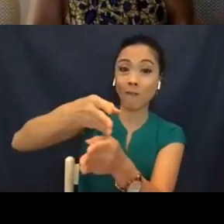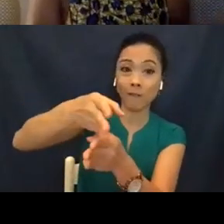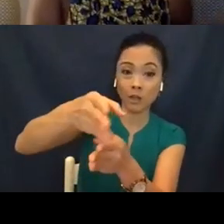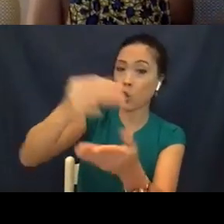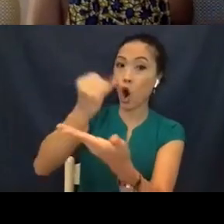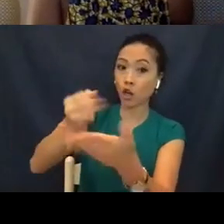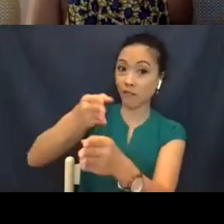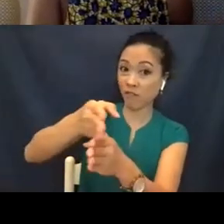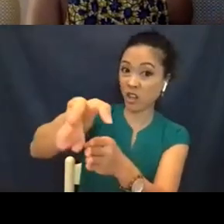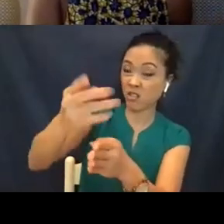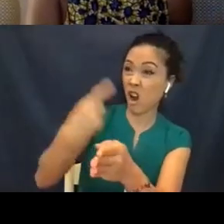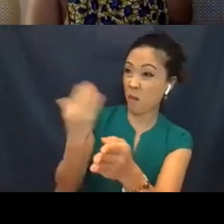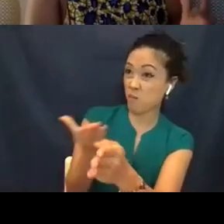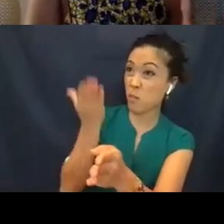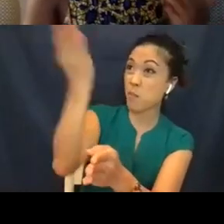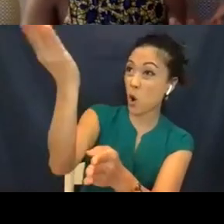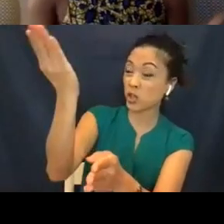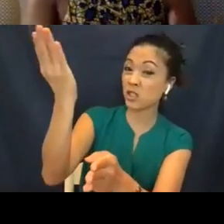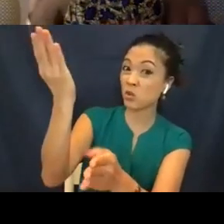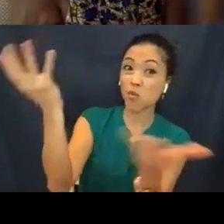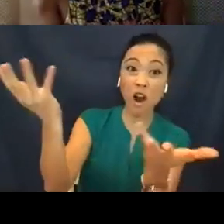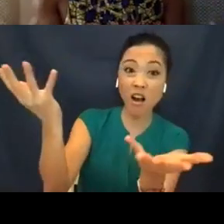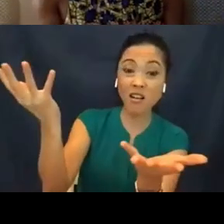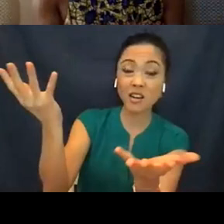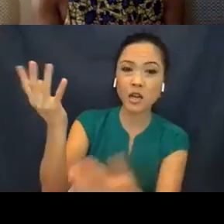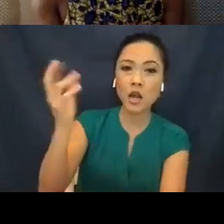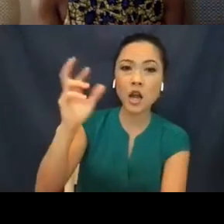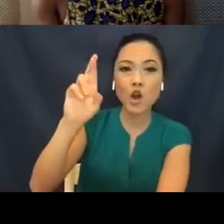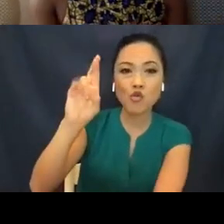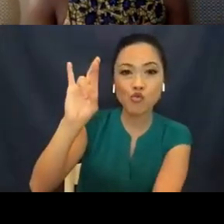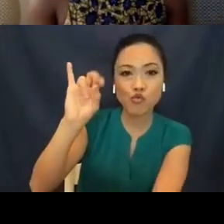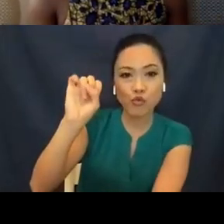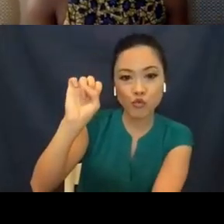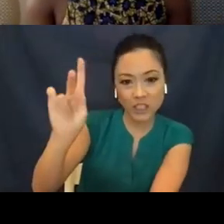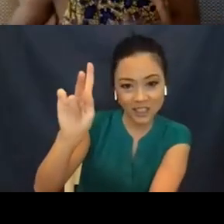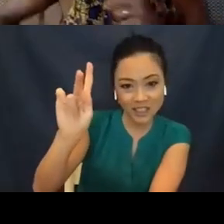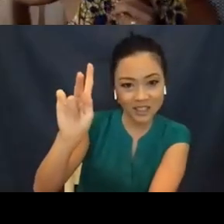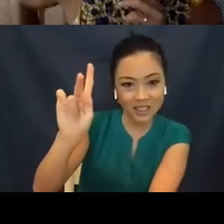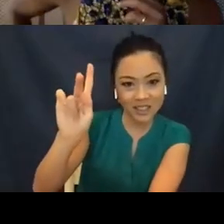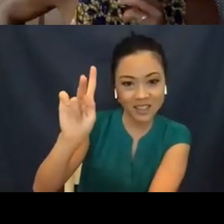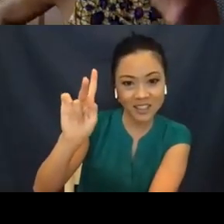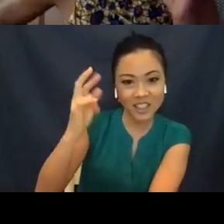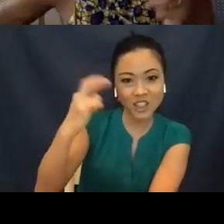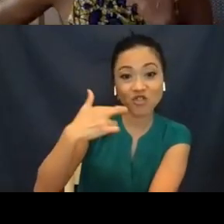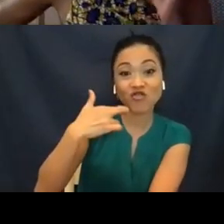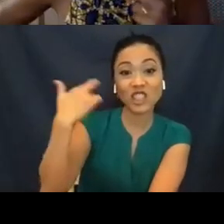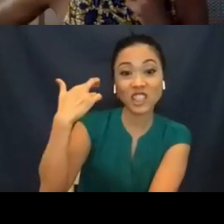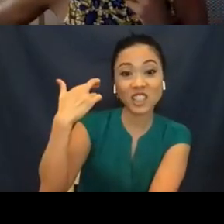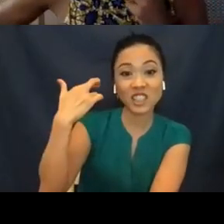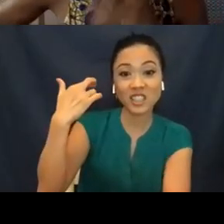urgency is going to come. For our field to say, artists, not just what do you think,